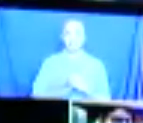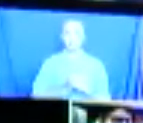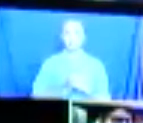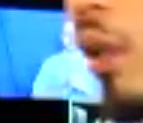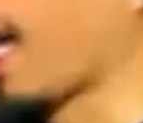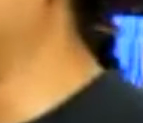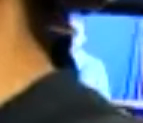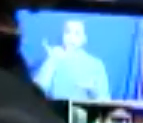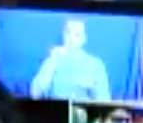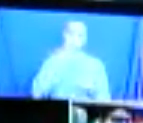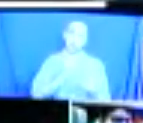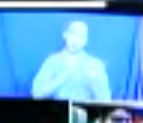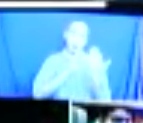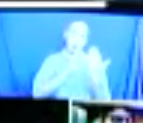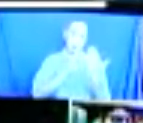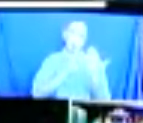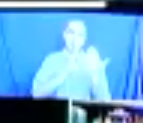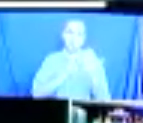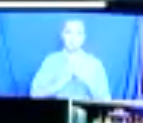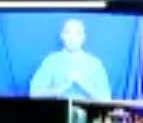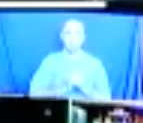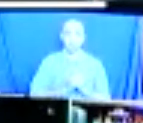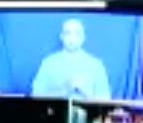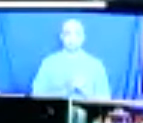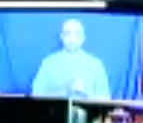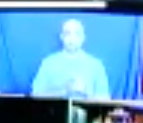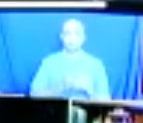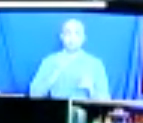SITTING DOWN. SO FEEL FREE TO DO ANY OF THOSE